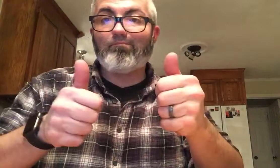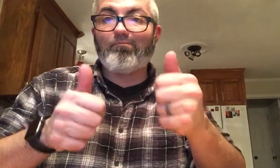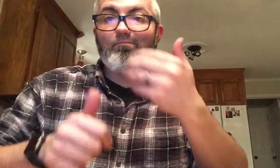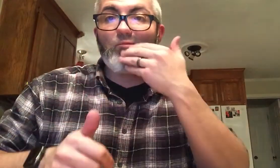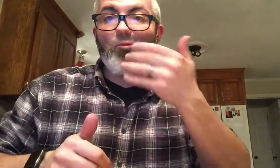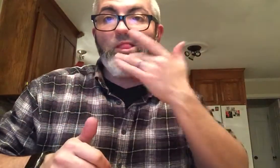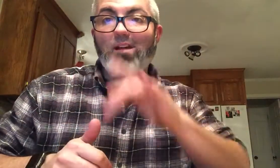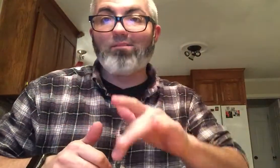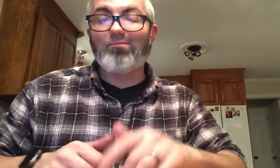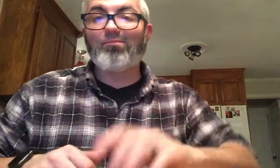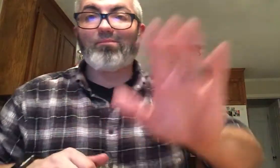GOOD LUCK!